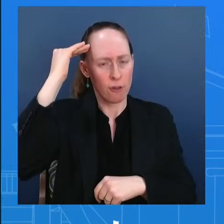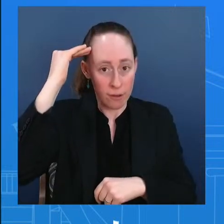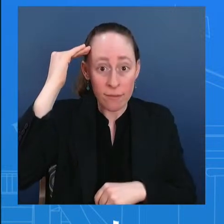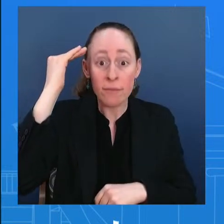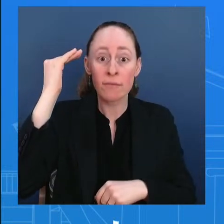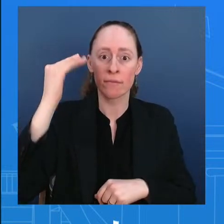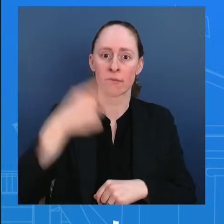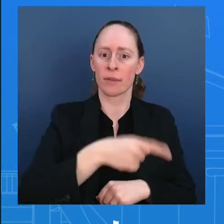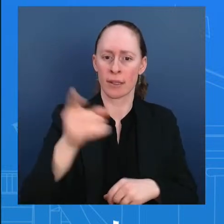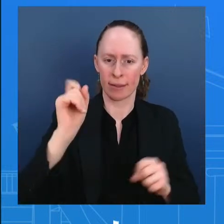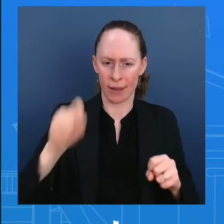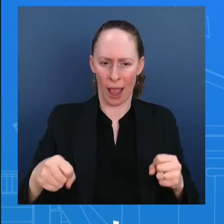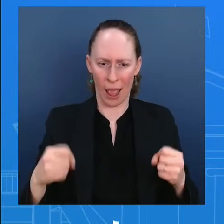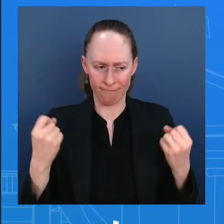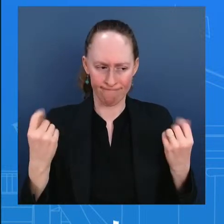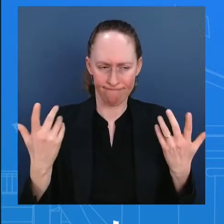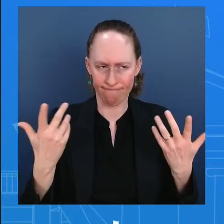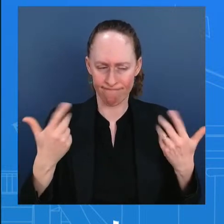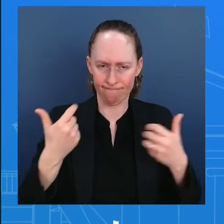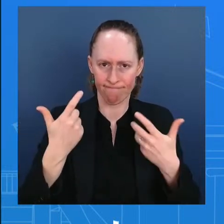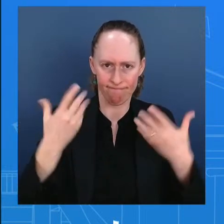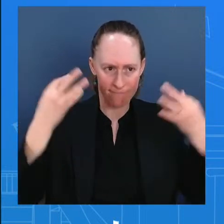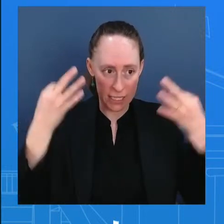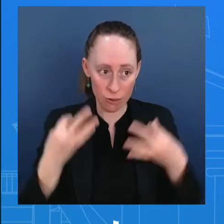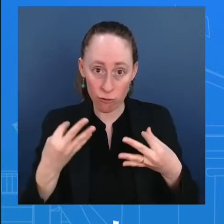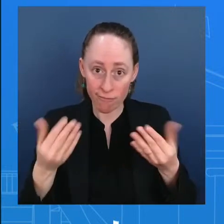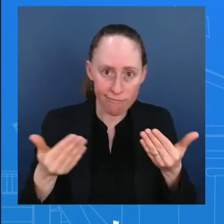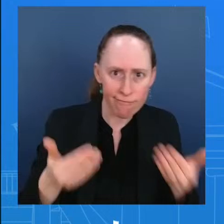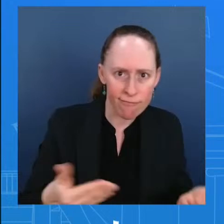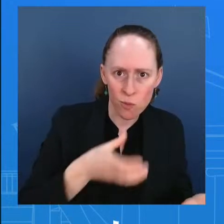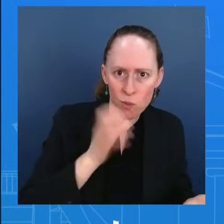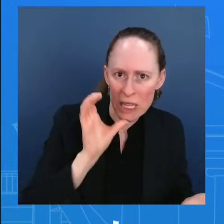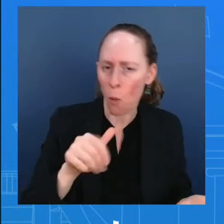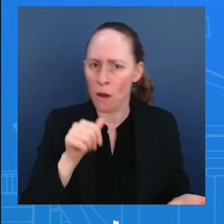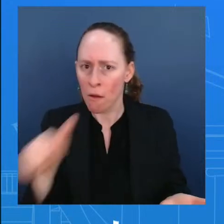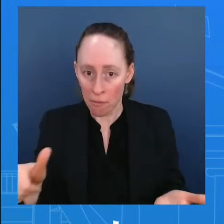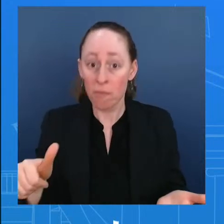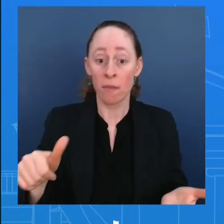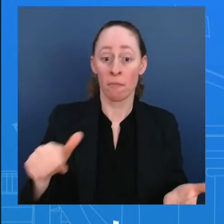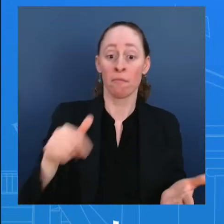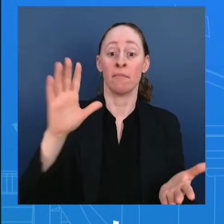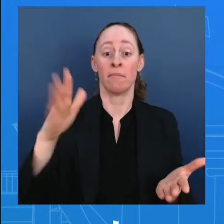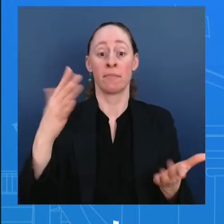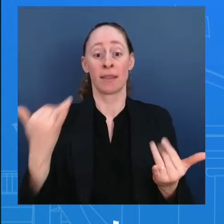When it re- -- w- as it relates to this particular report, I have to refer you to the surgeon general’s office,